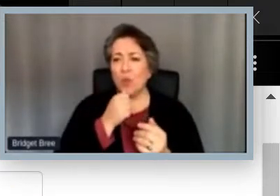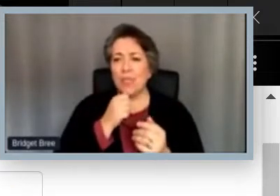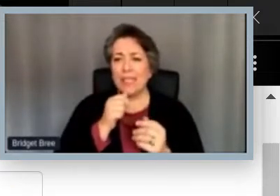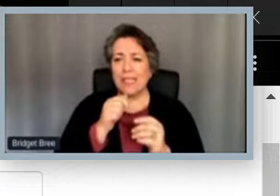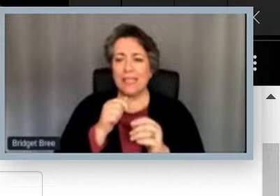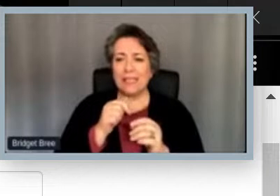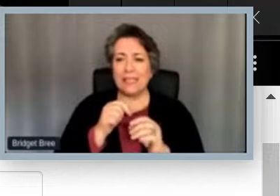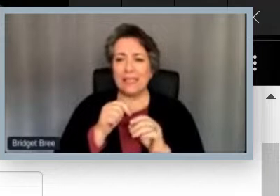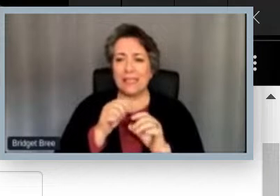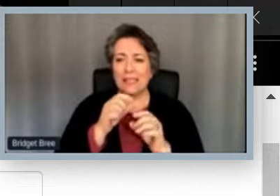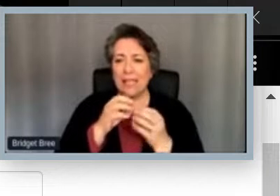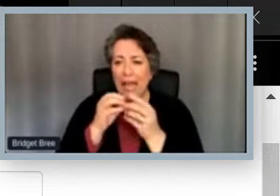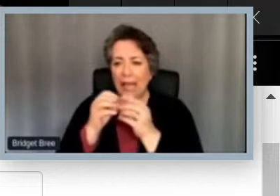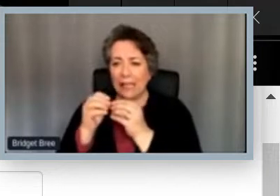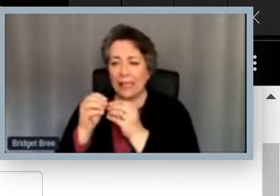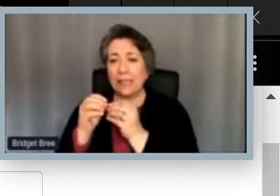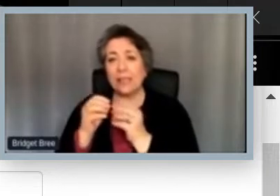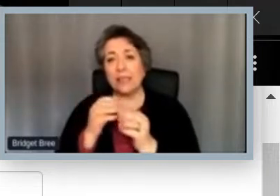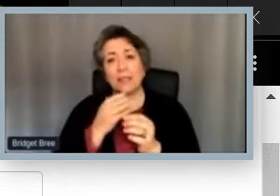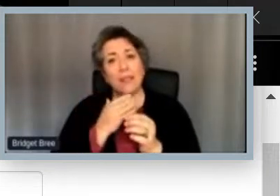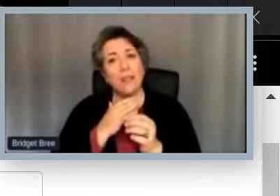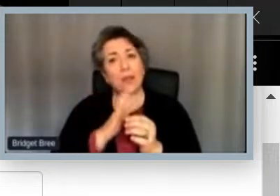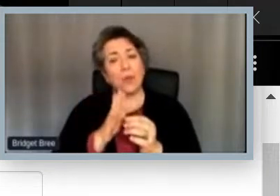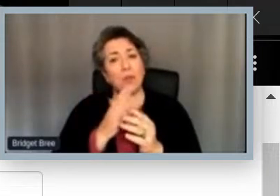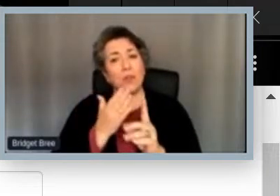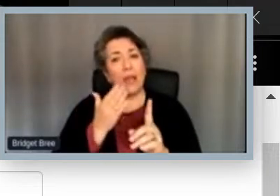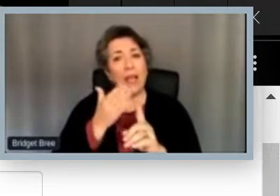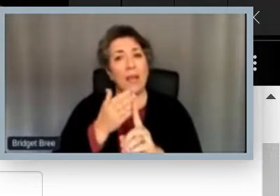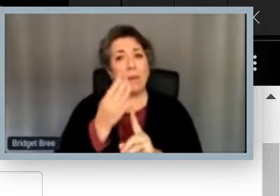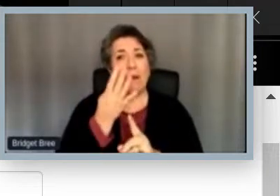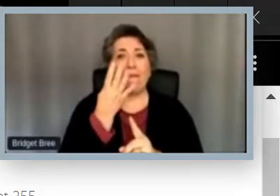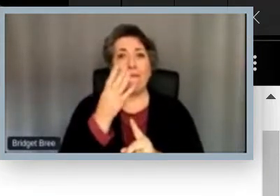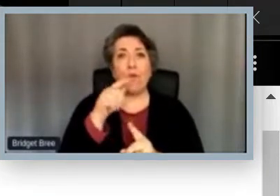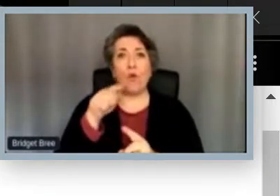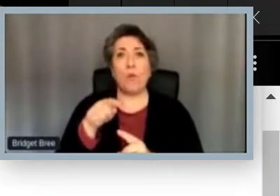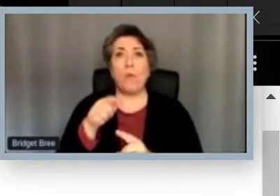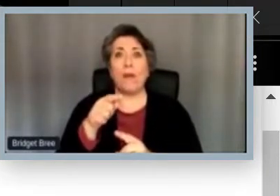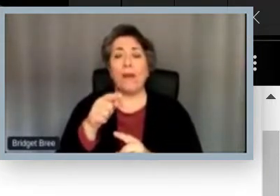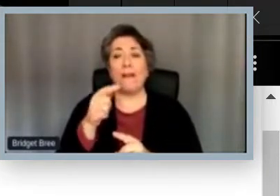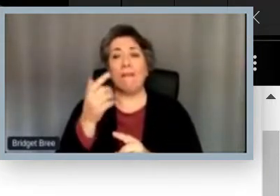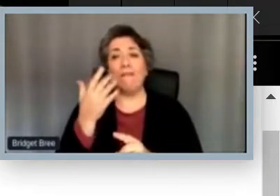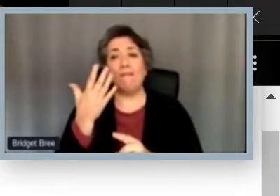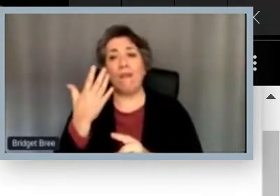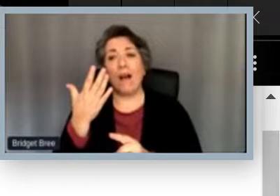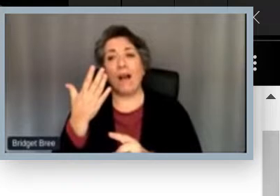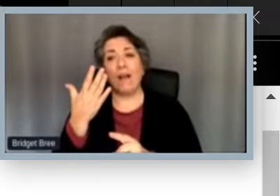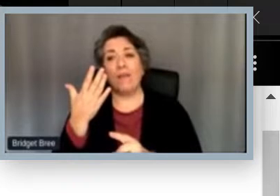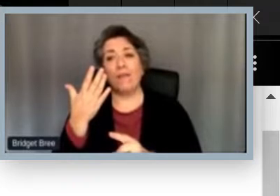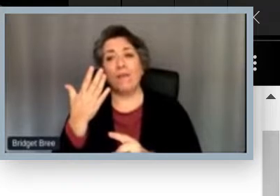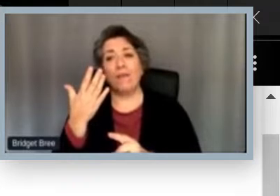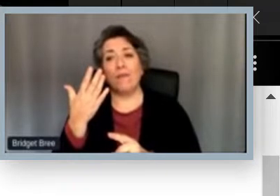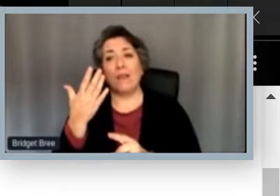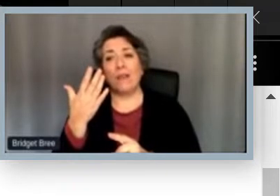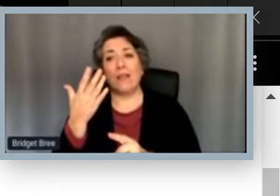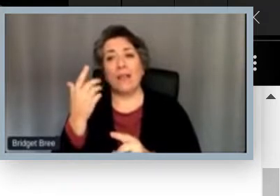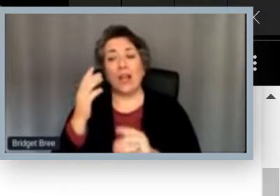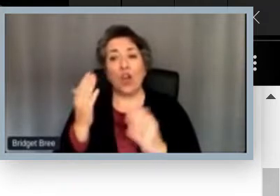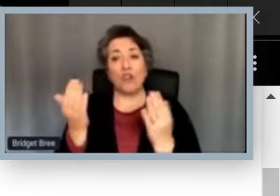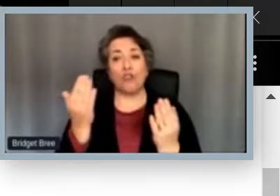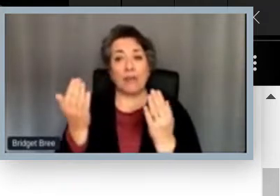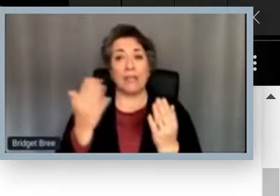I want to aim for at least a 4.5 to 1 contrast ratio, and I have to have a white text colour.